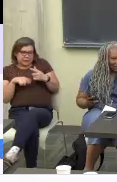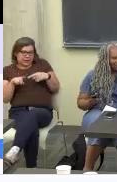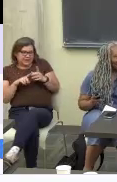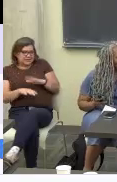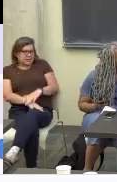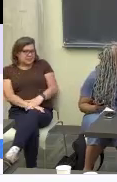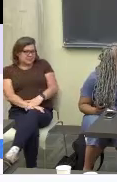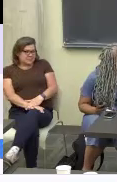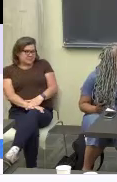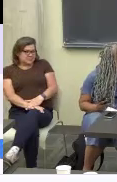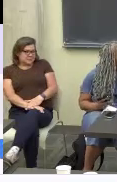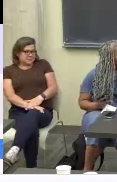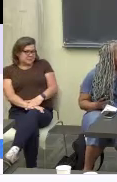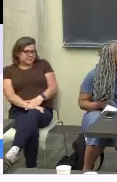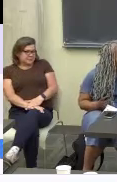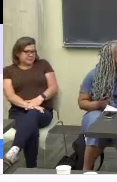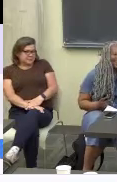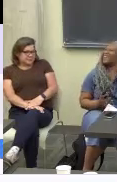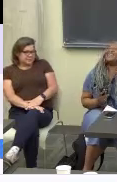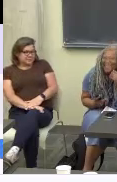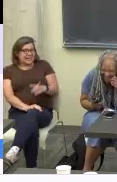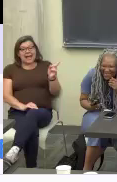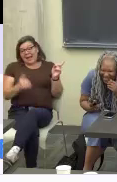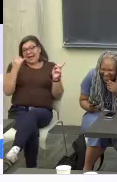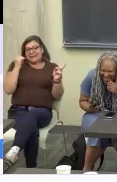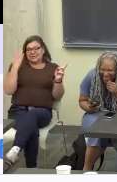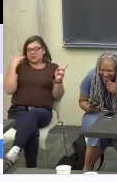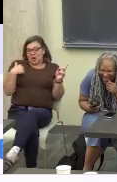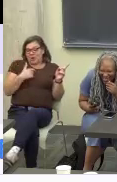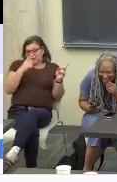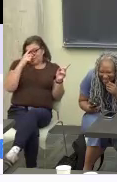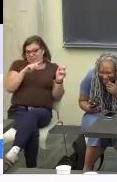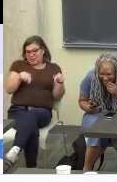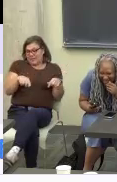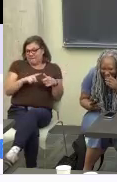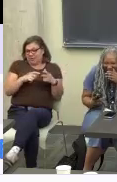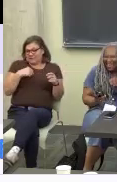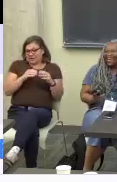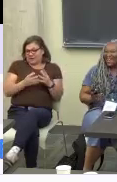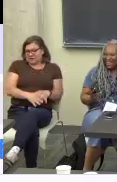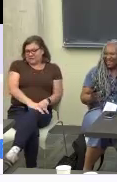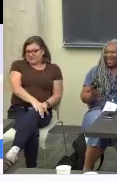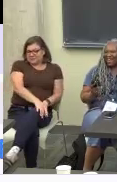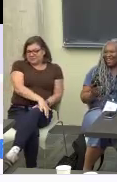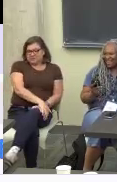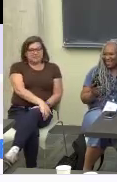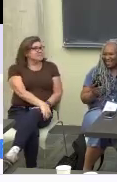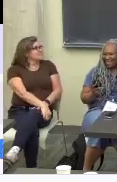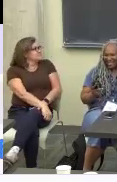And this is why we thought we were a great team for this conversation.